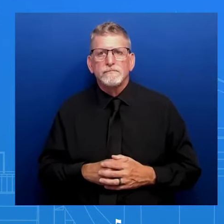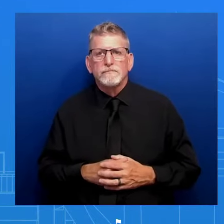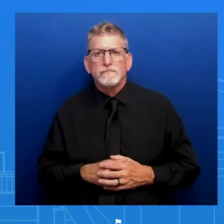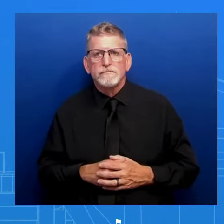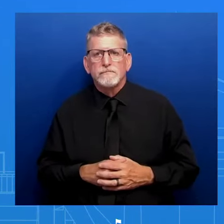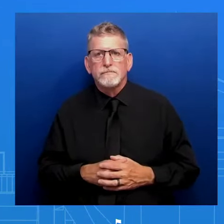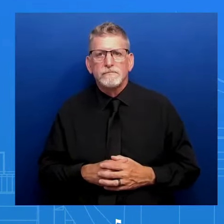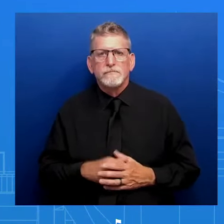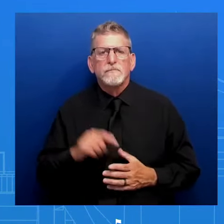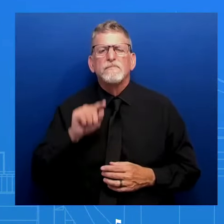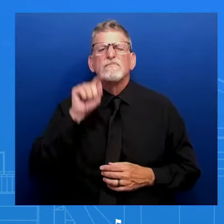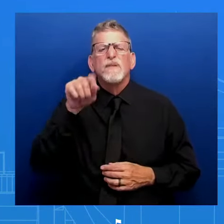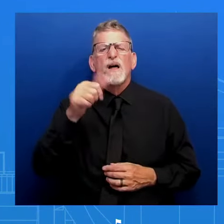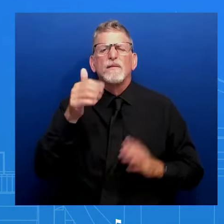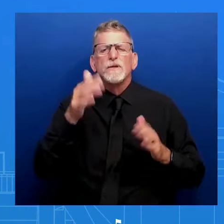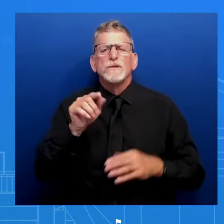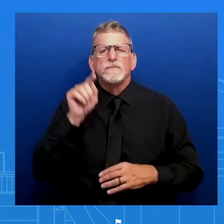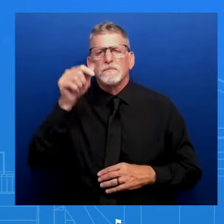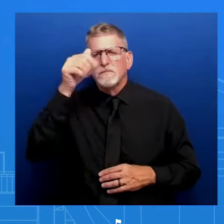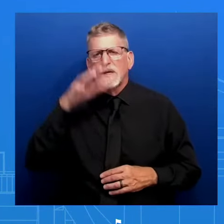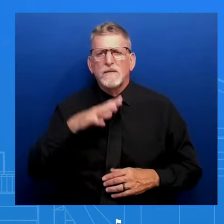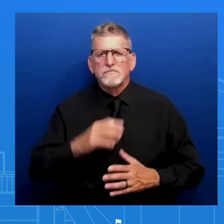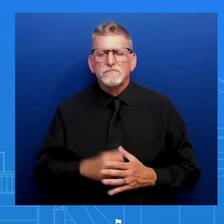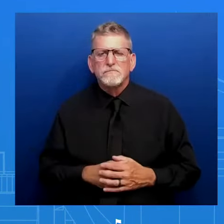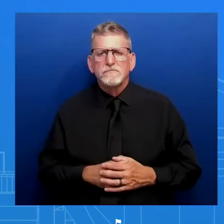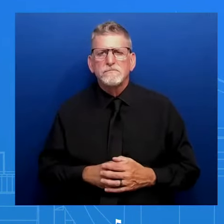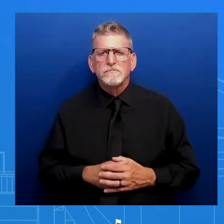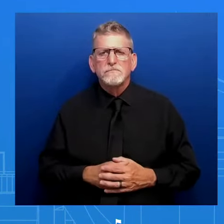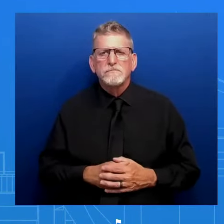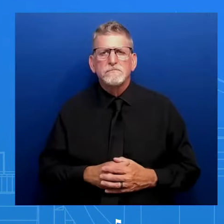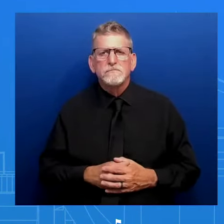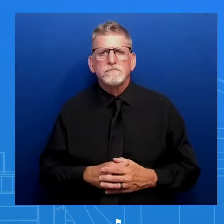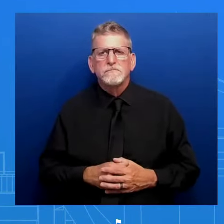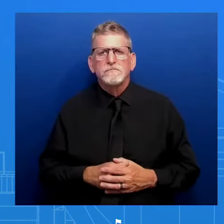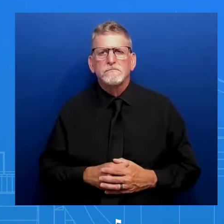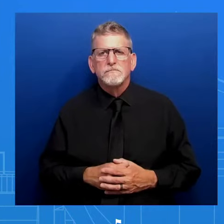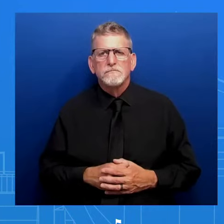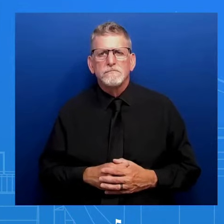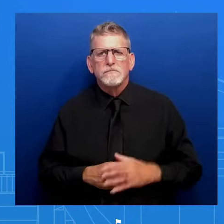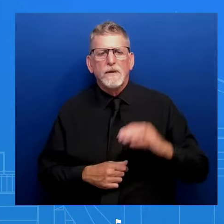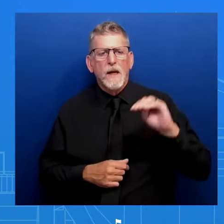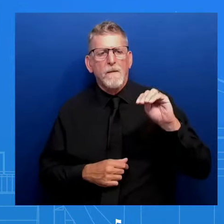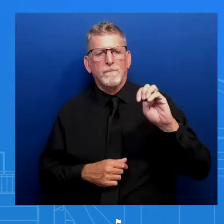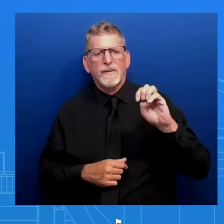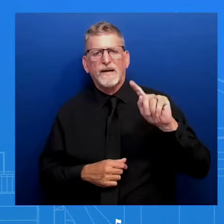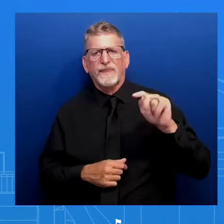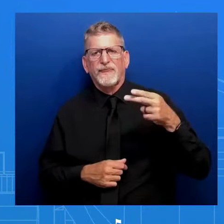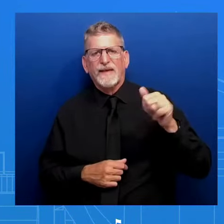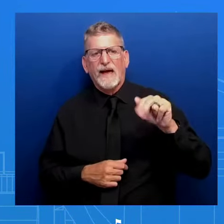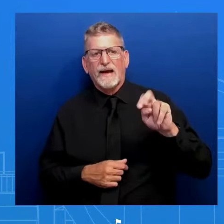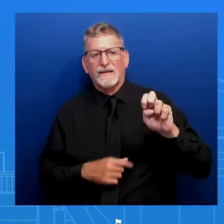at the White House. Can you just sort of explain who is sort of on this task force that's being established; sort of what the next steps are;